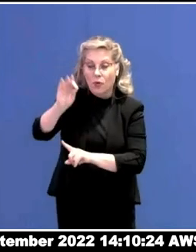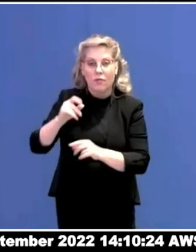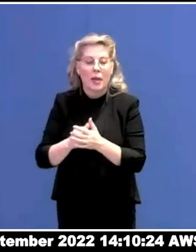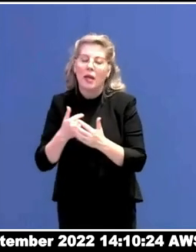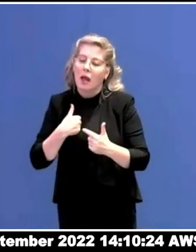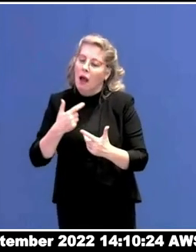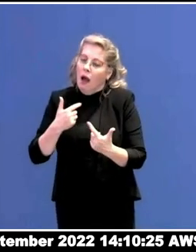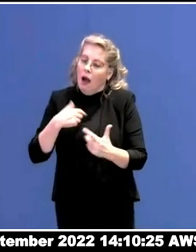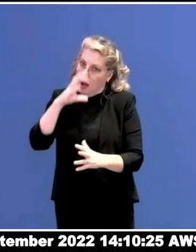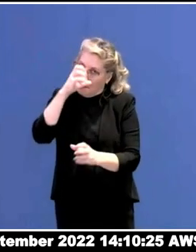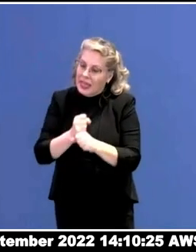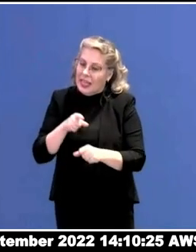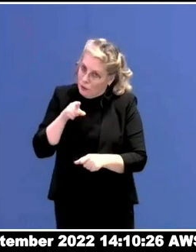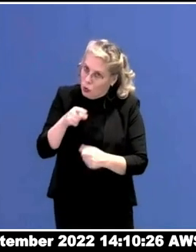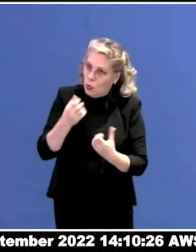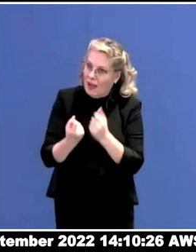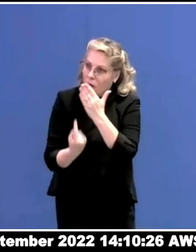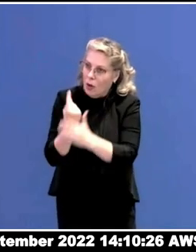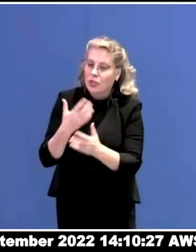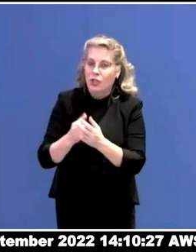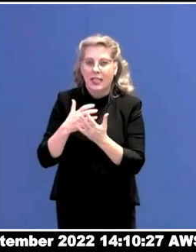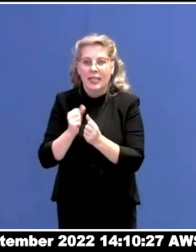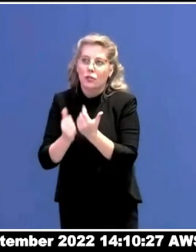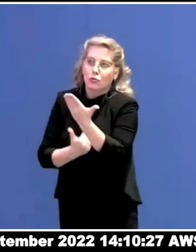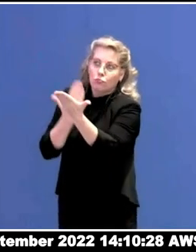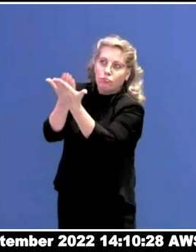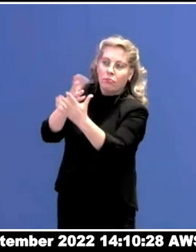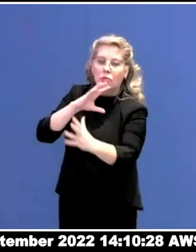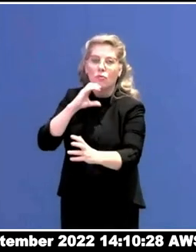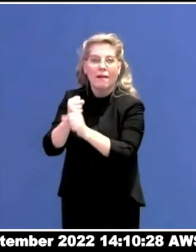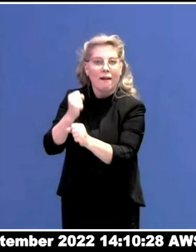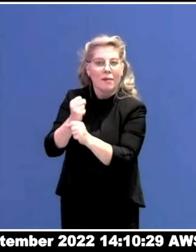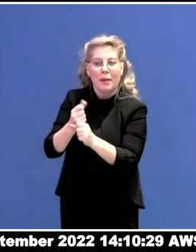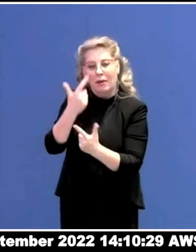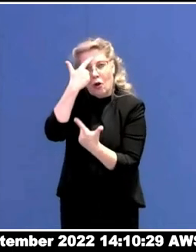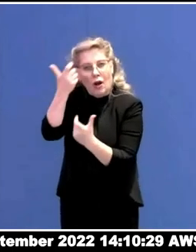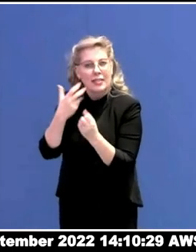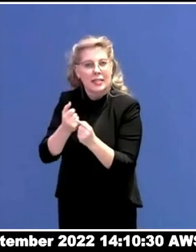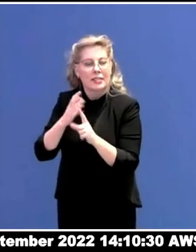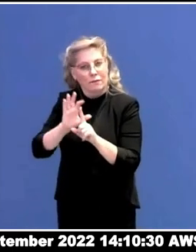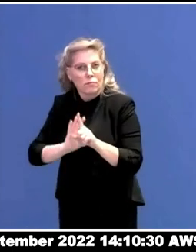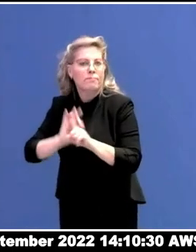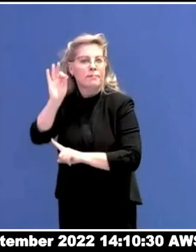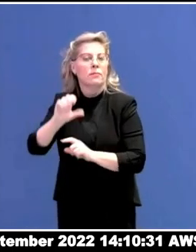recommend. MS KILROY: If I could just - one thing I would like to contribute is training